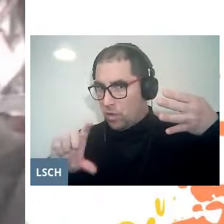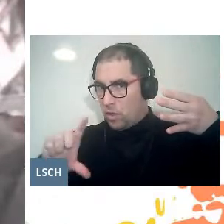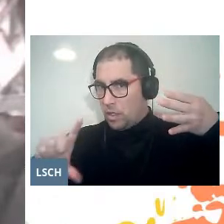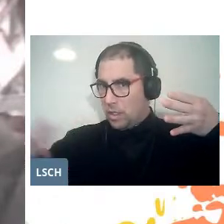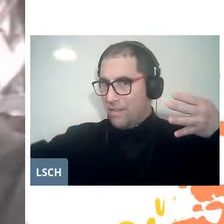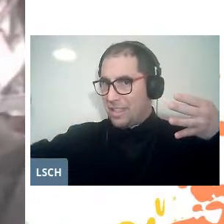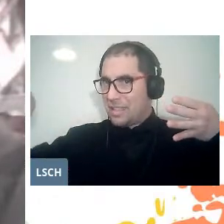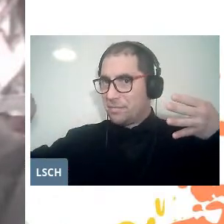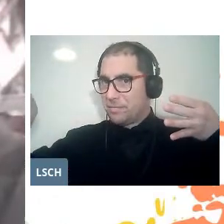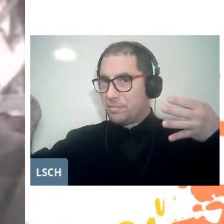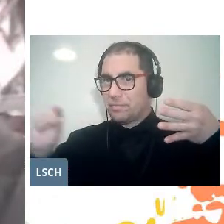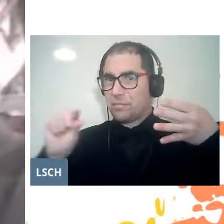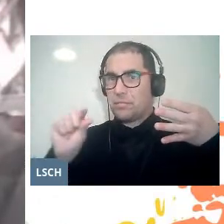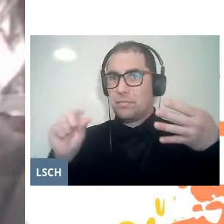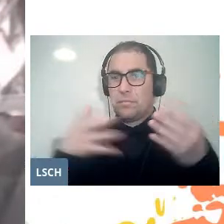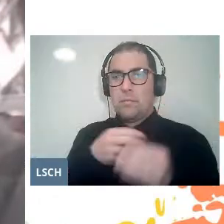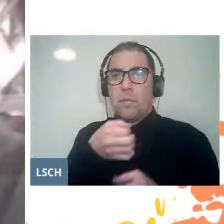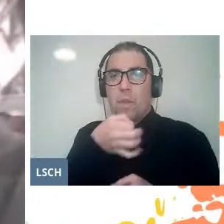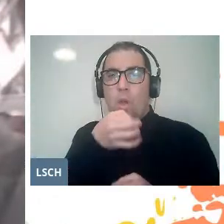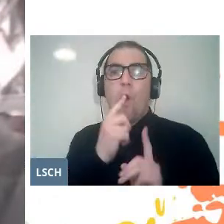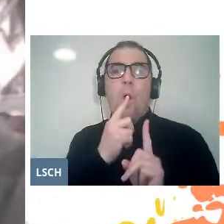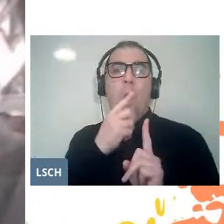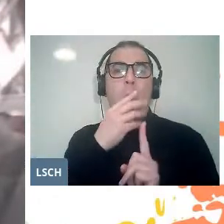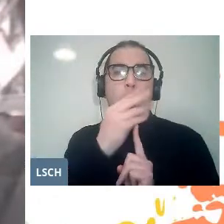that they extinguish their candle and retire.